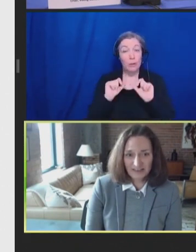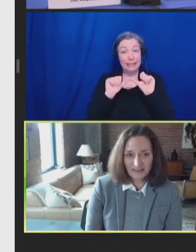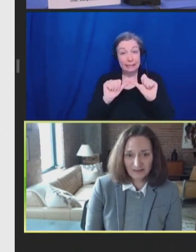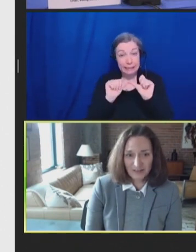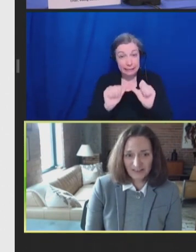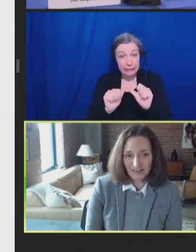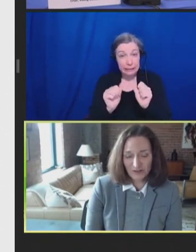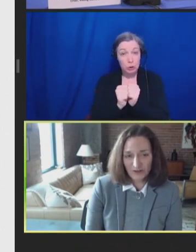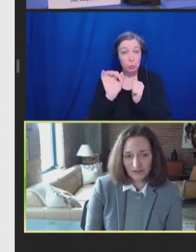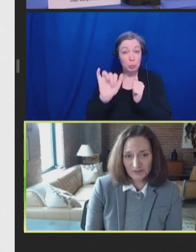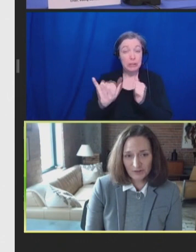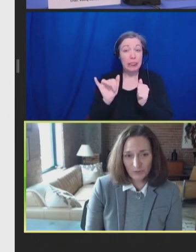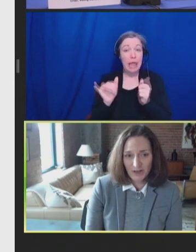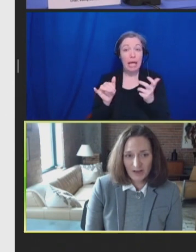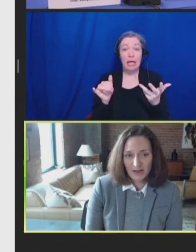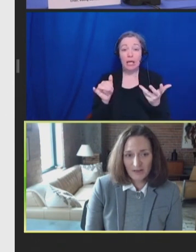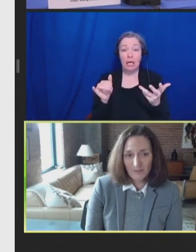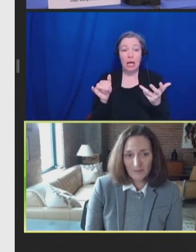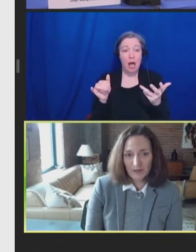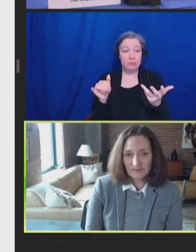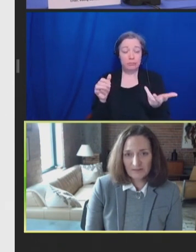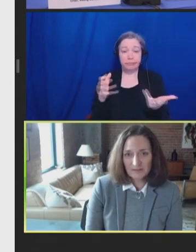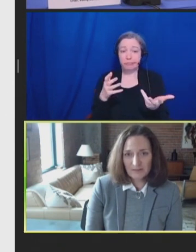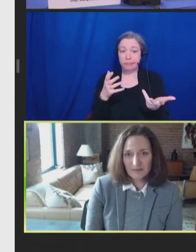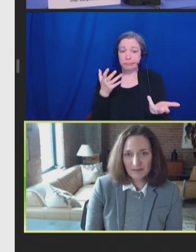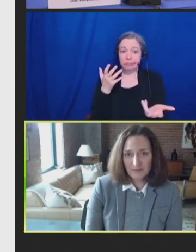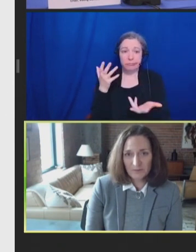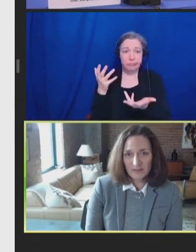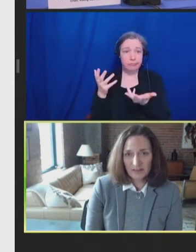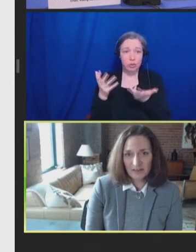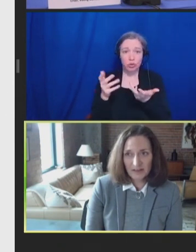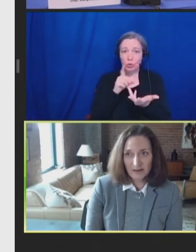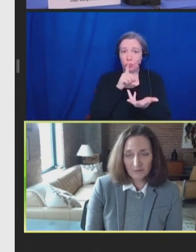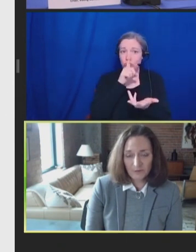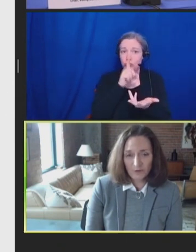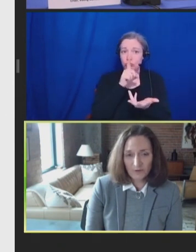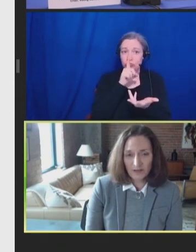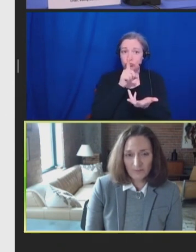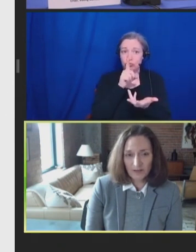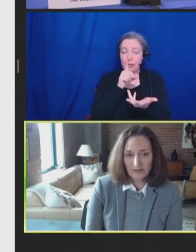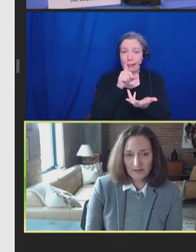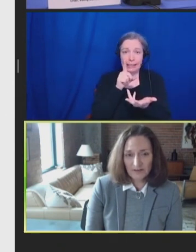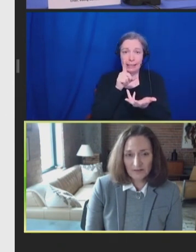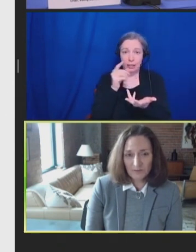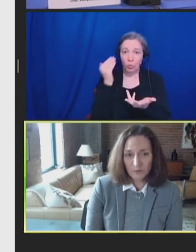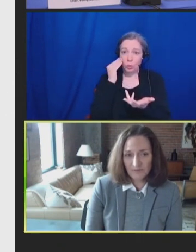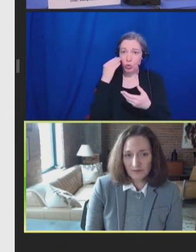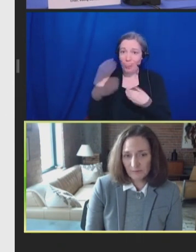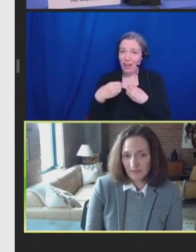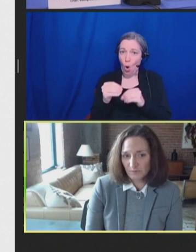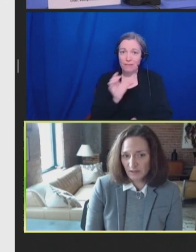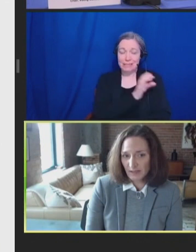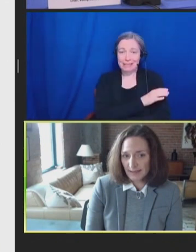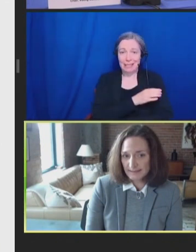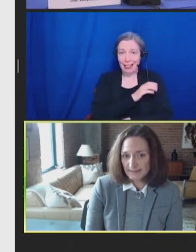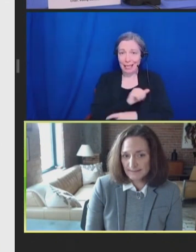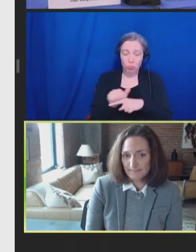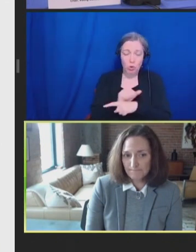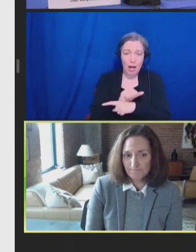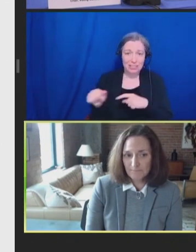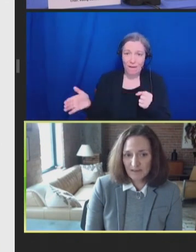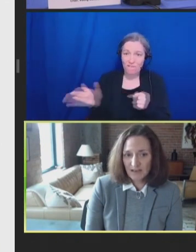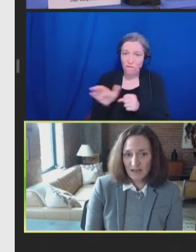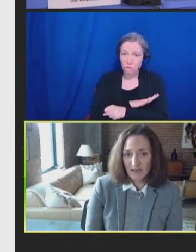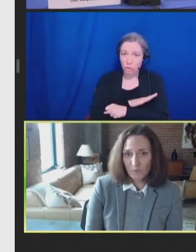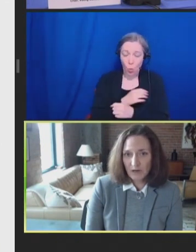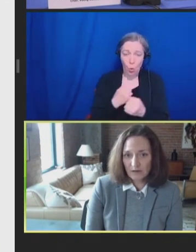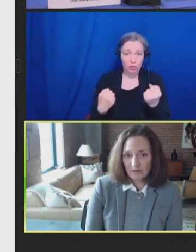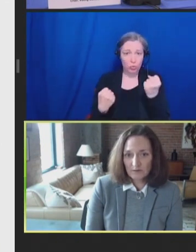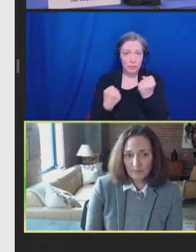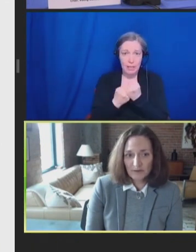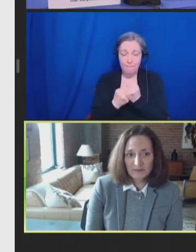not abating at all. So, practices really are full in supporting families with that. We are concerned